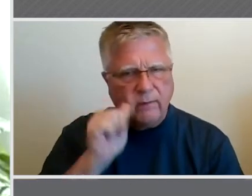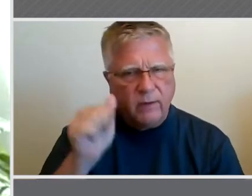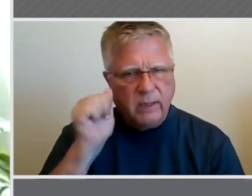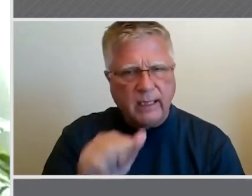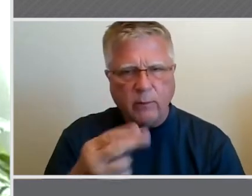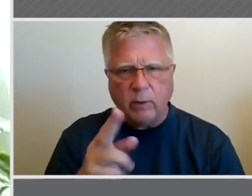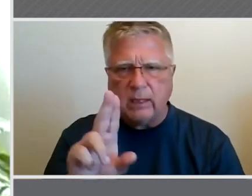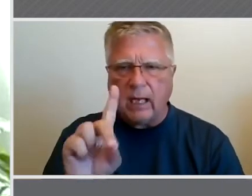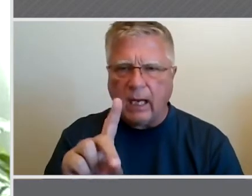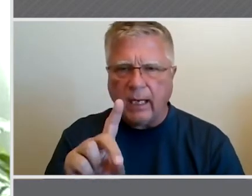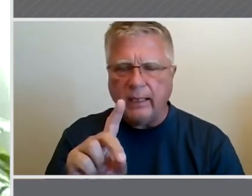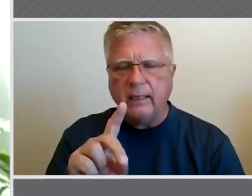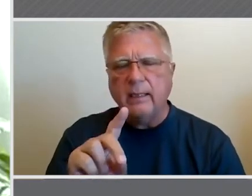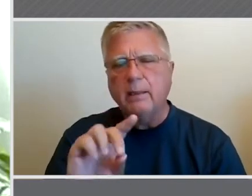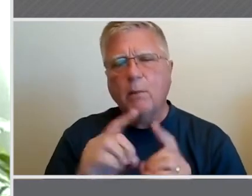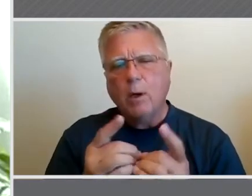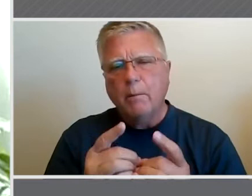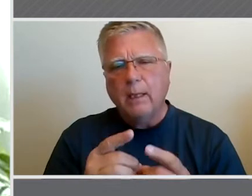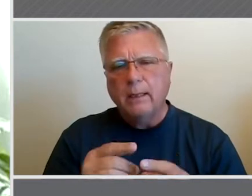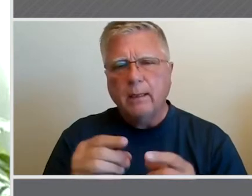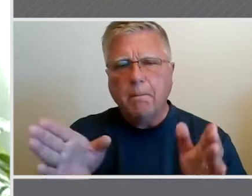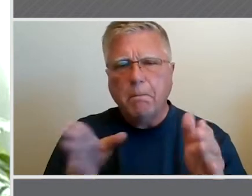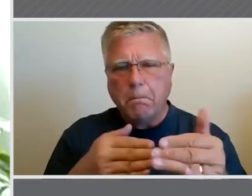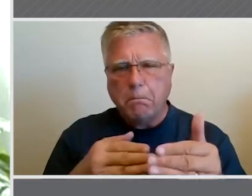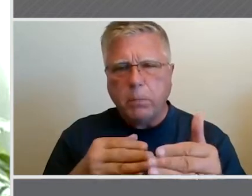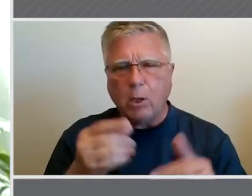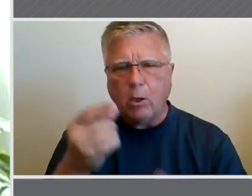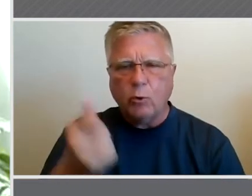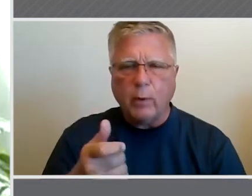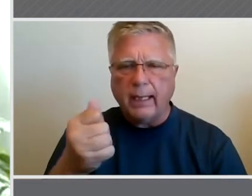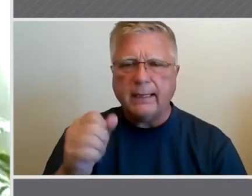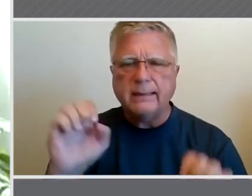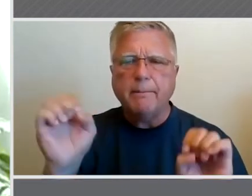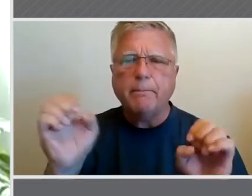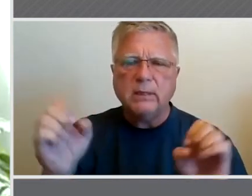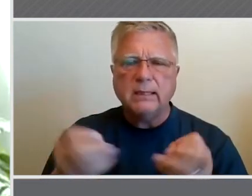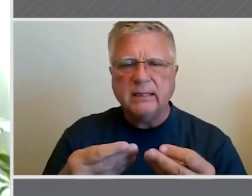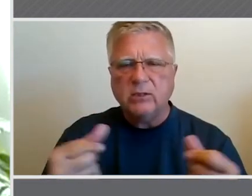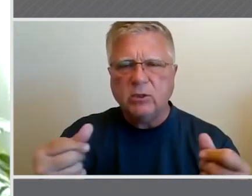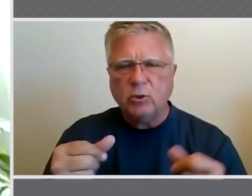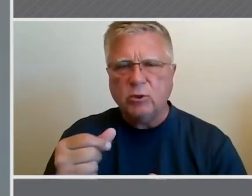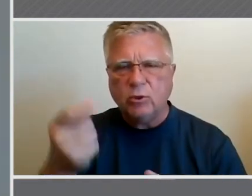block grants, emergency solutions grants and housing opportunities for persons with age.